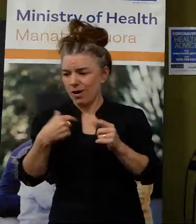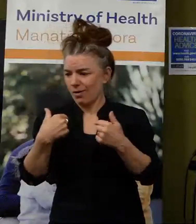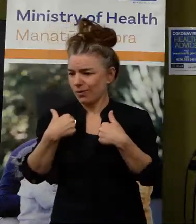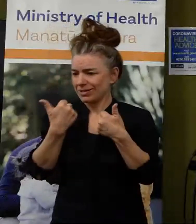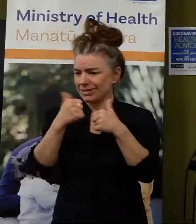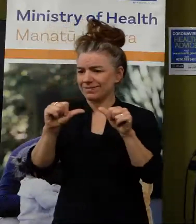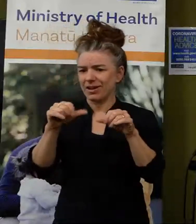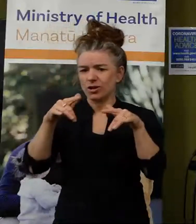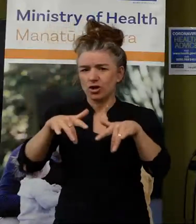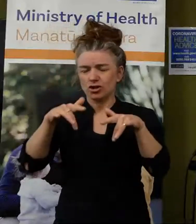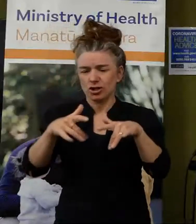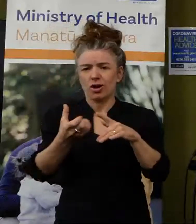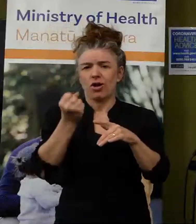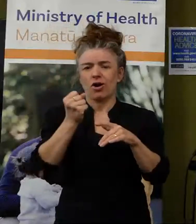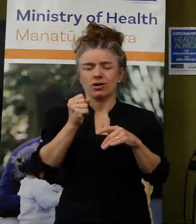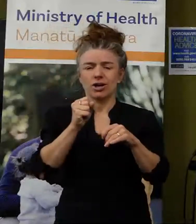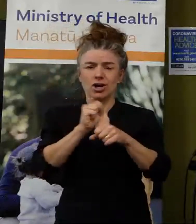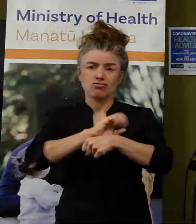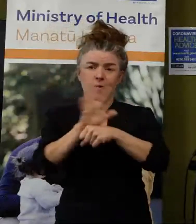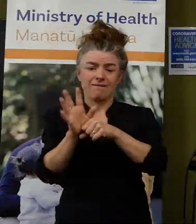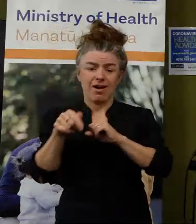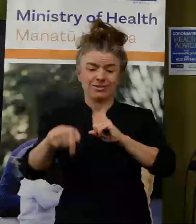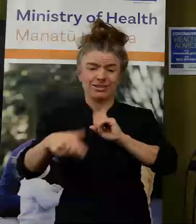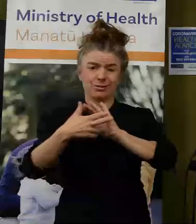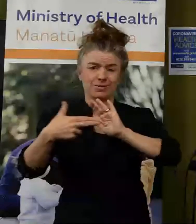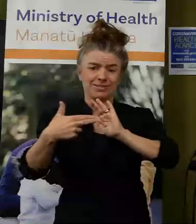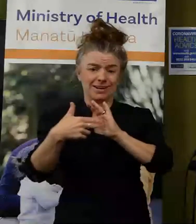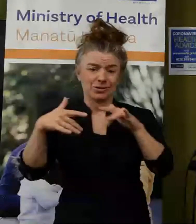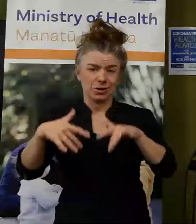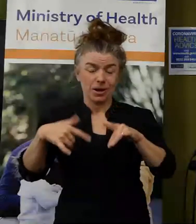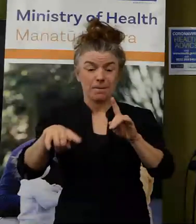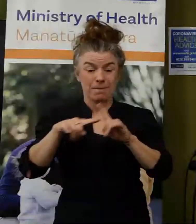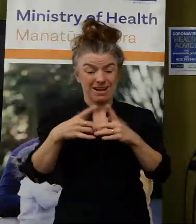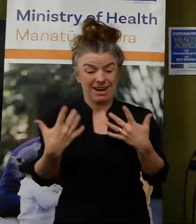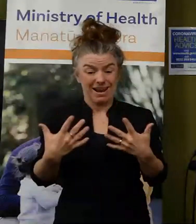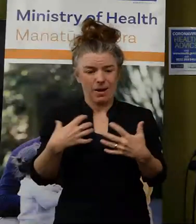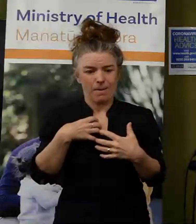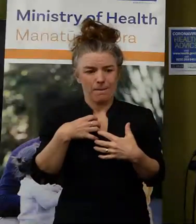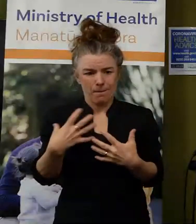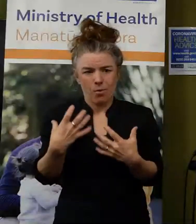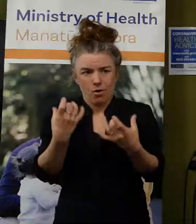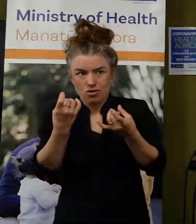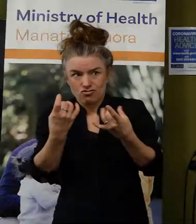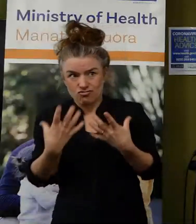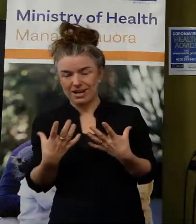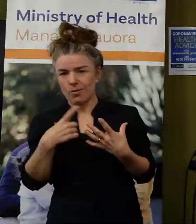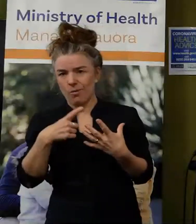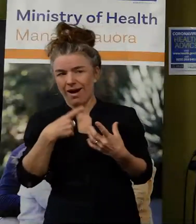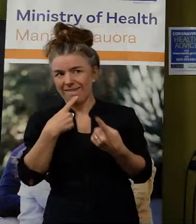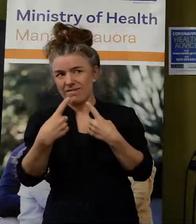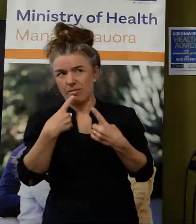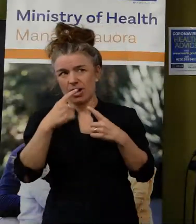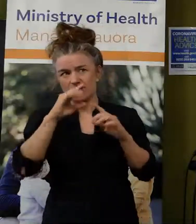infection in this country. And of course, we are now even better prepared to deal with an infection should we get one here.